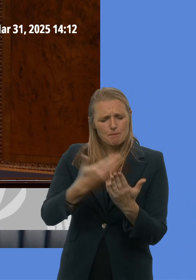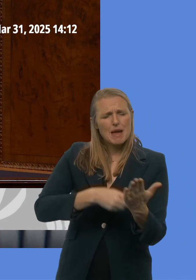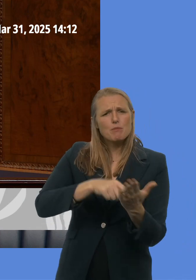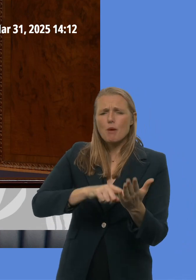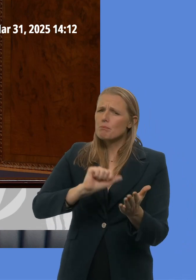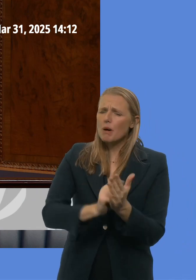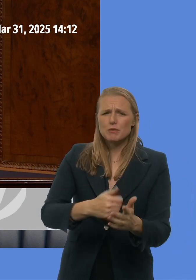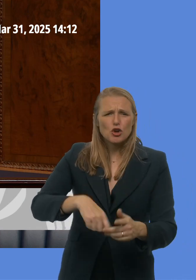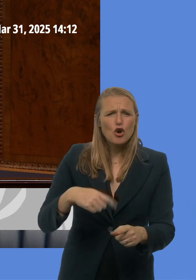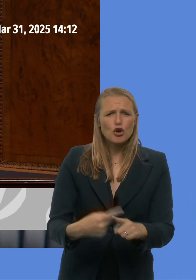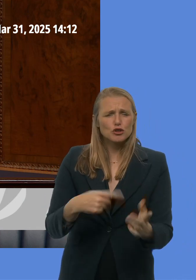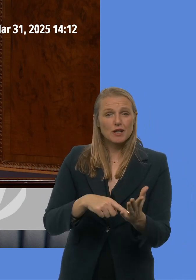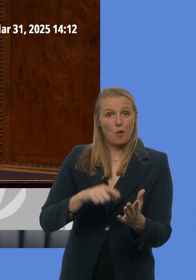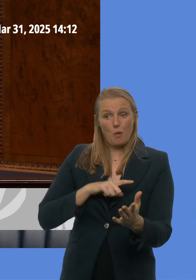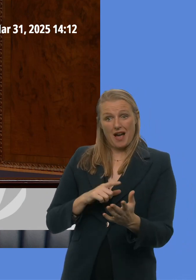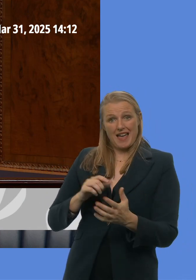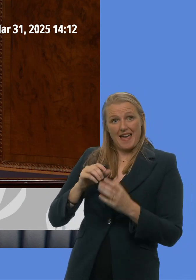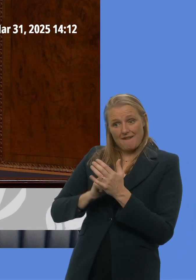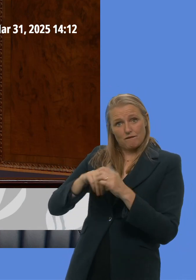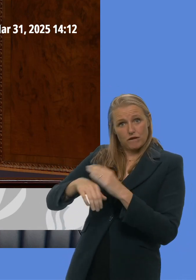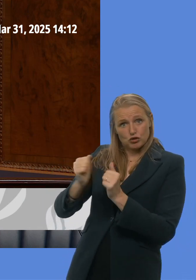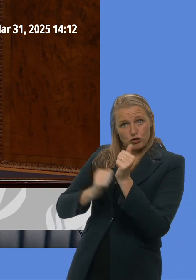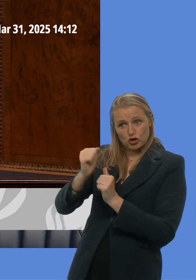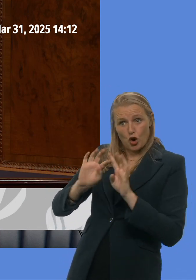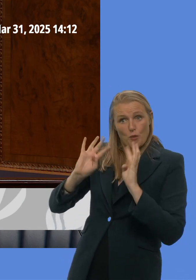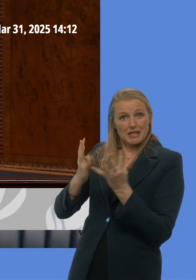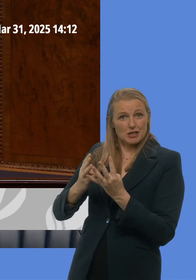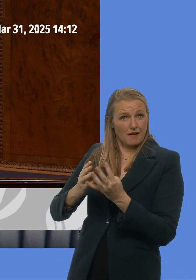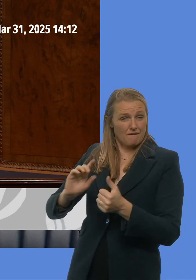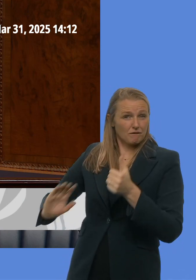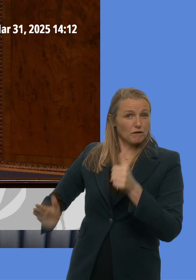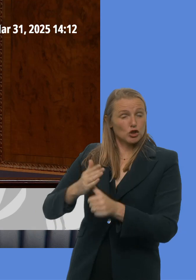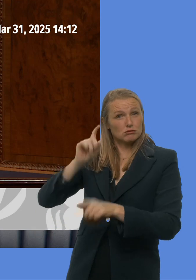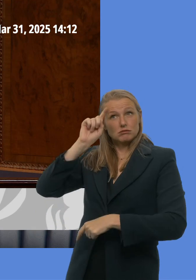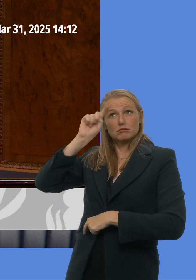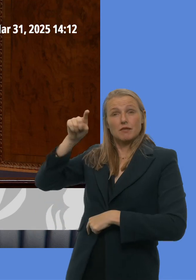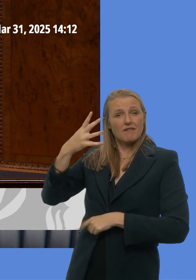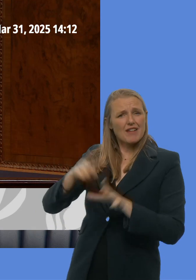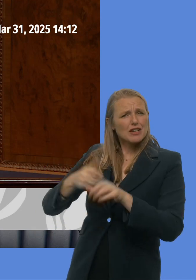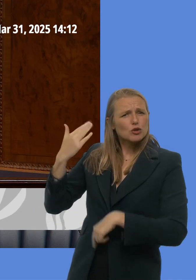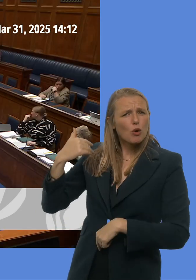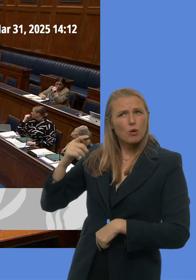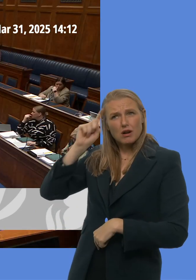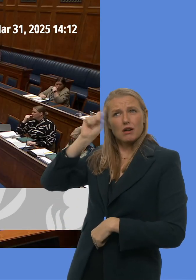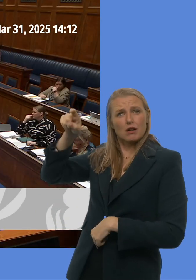the Infrastructure Commission was first explored and proposed by a ministerial advisory panel five years ago, in 2020? The Deputy First Minister.